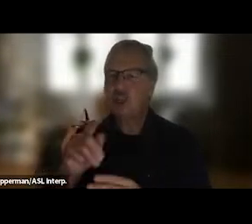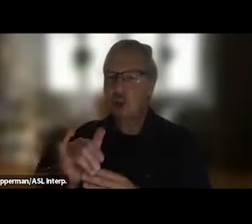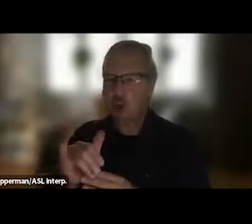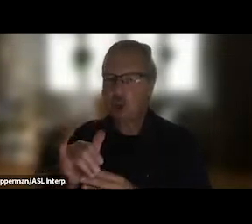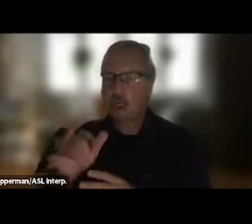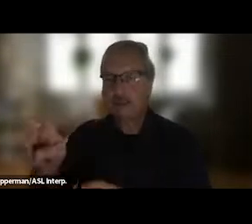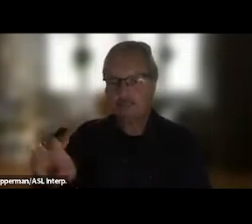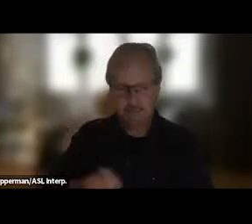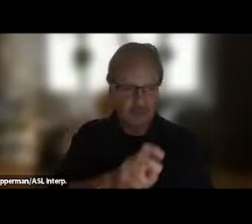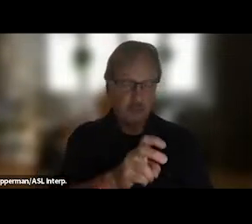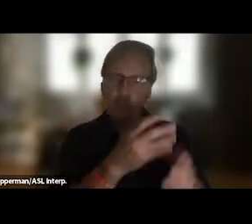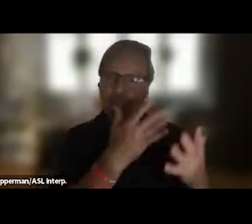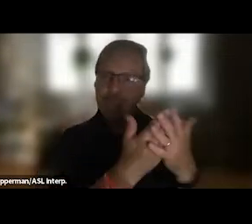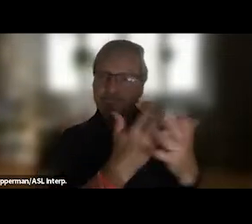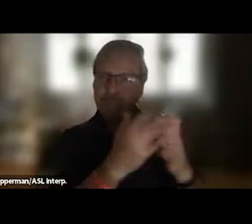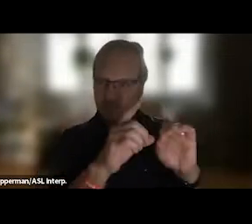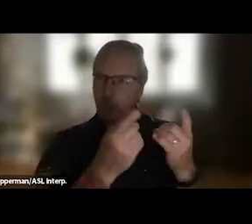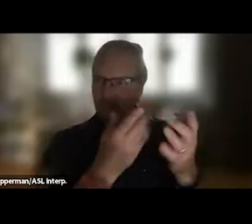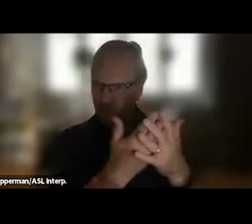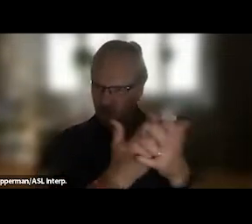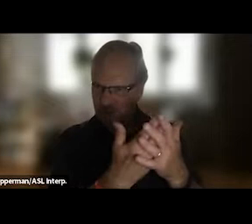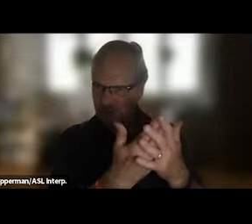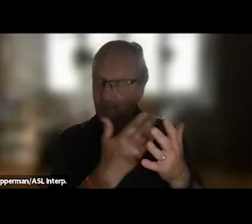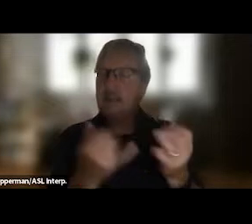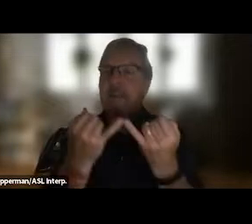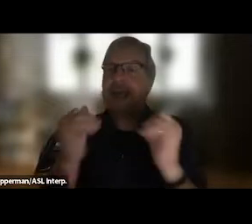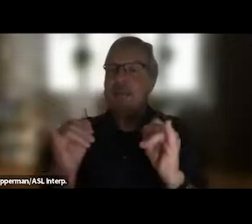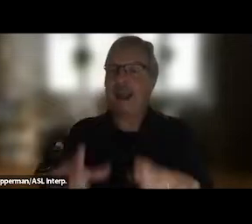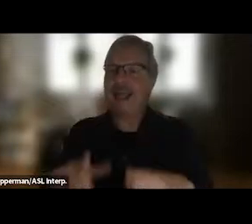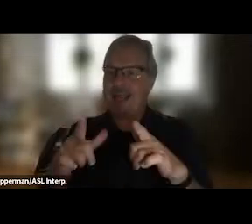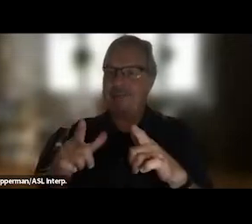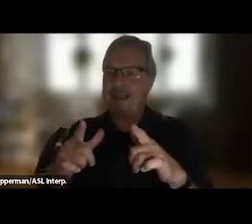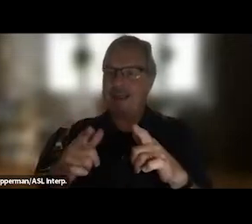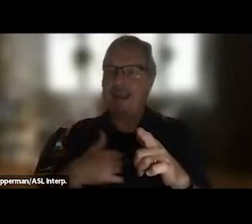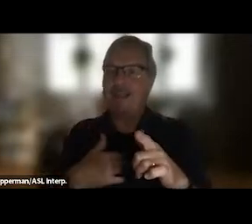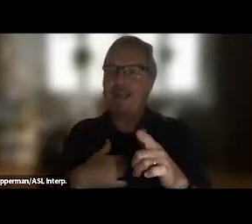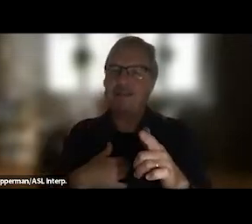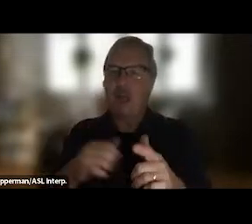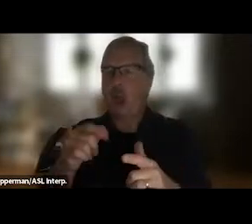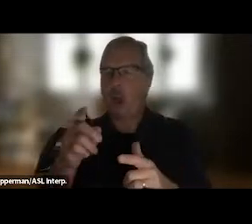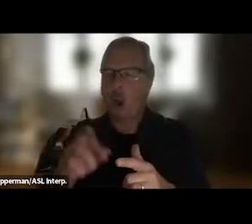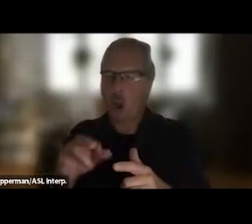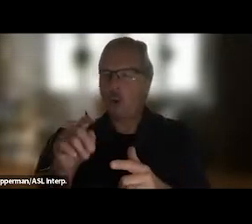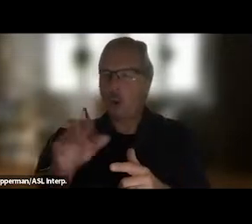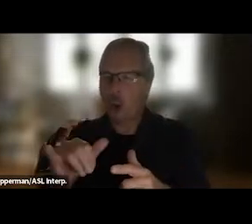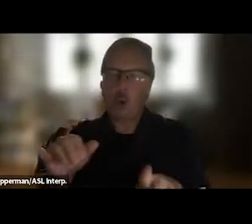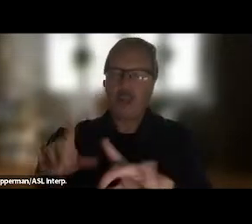As I mentioned, some are released to independent living, meaning they've got their own apartment or they're living with family.